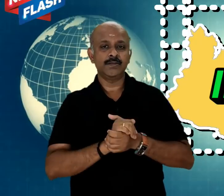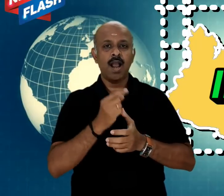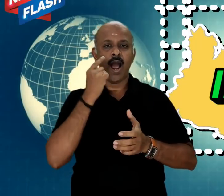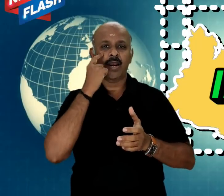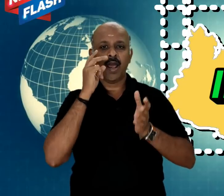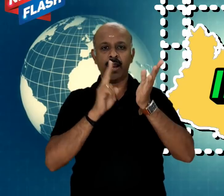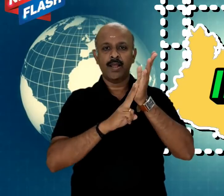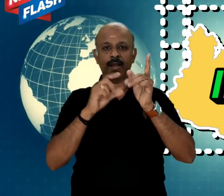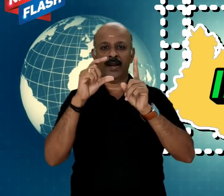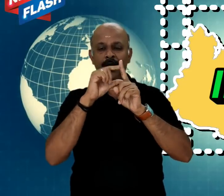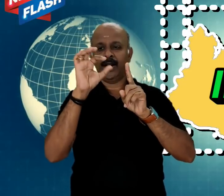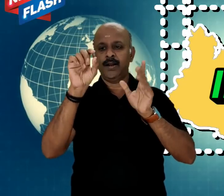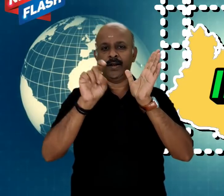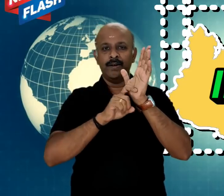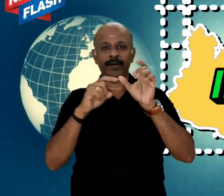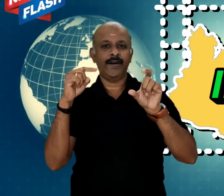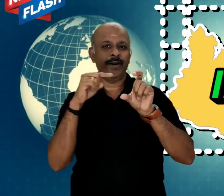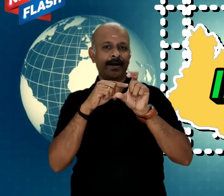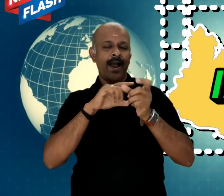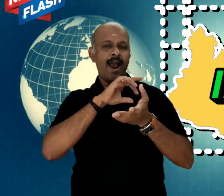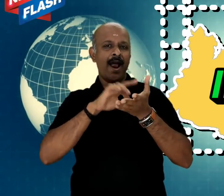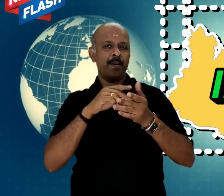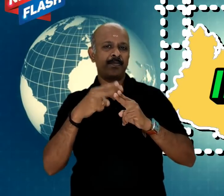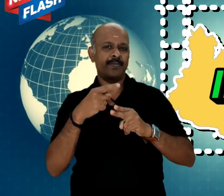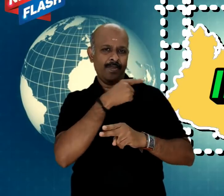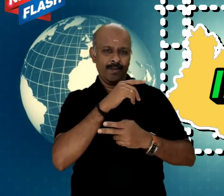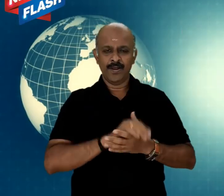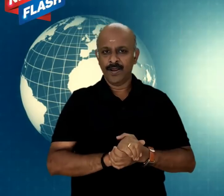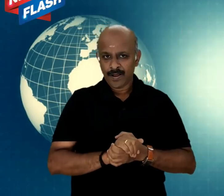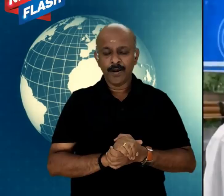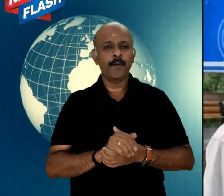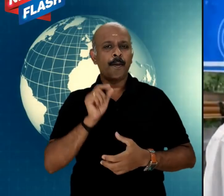at Indore,Madhya Pradhesh a 14 year old boy